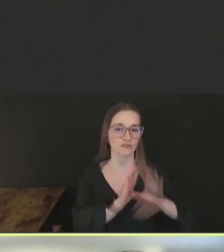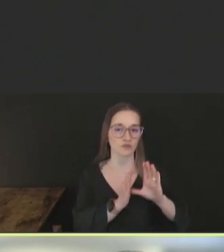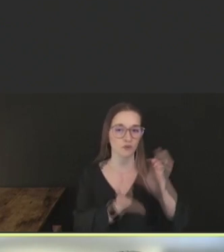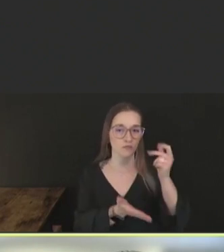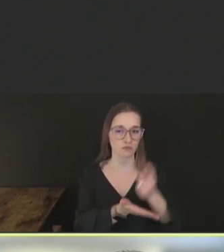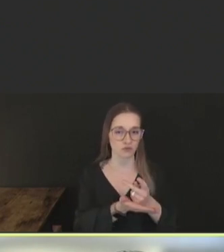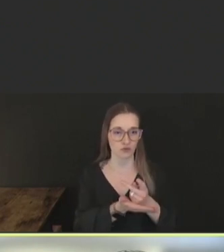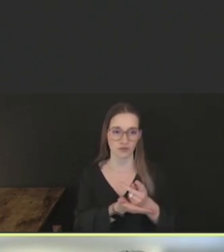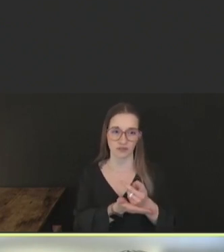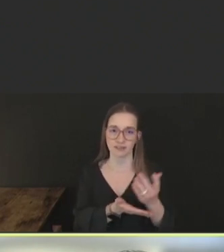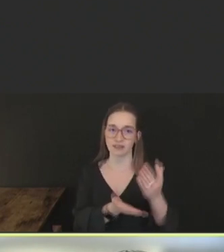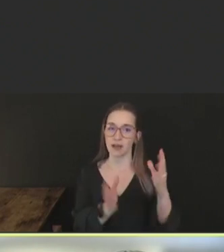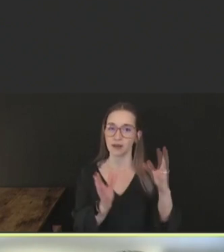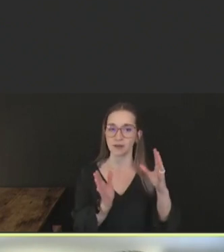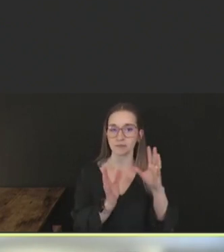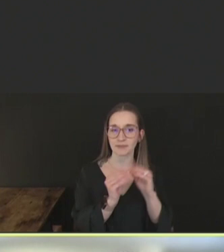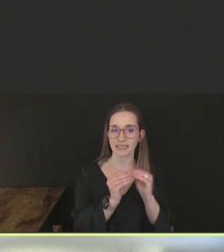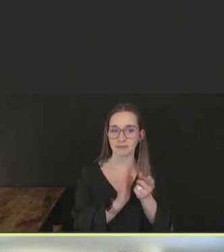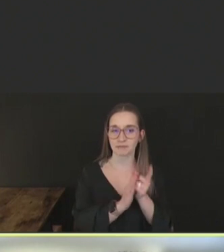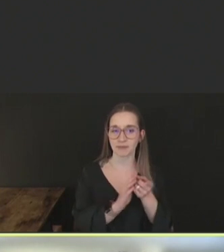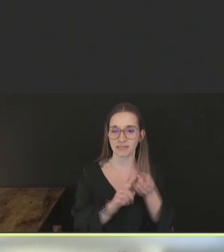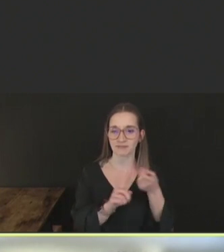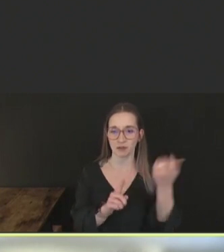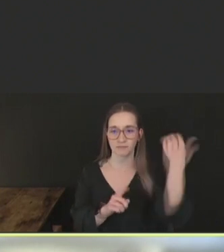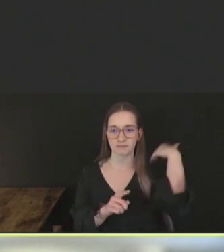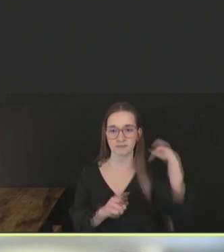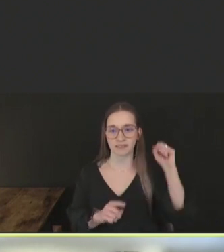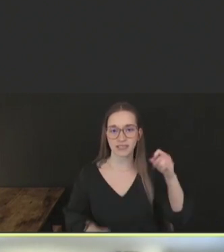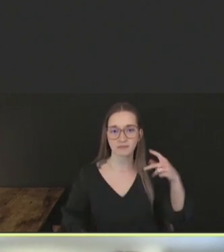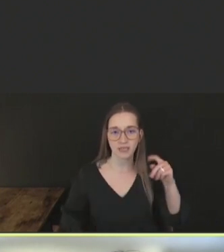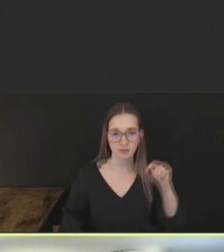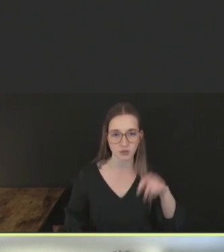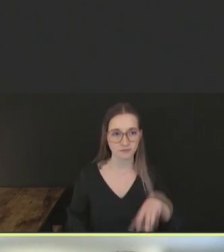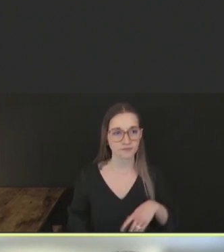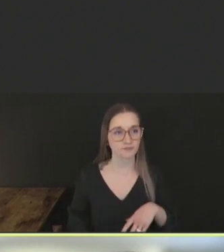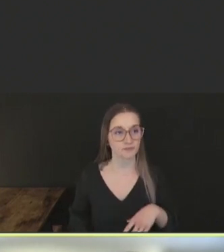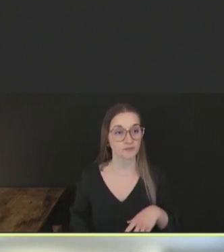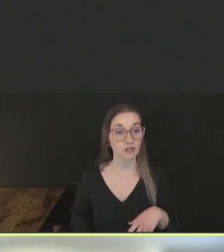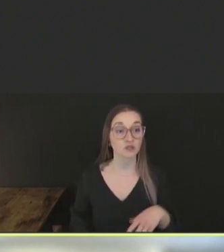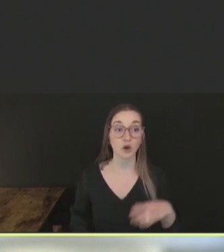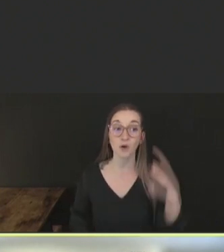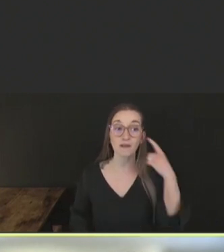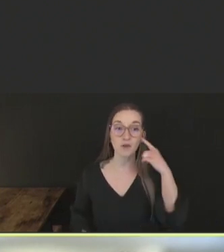followed by a high level overview of the agenda. In terms of housekeeping, I want to make sure that